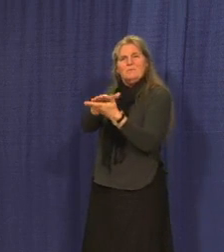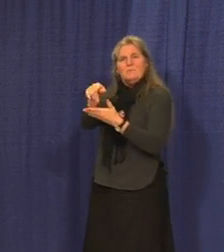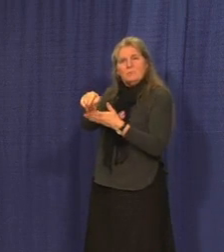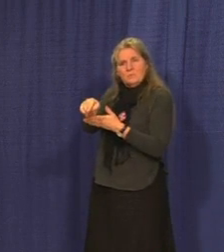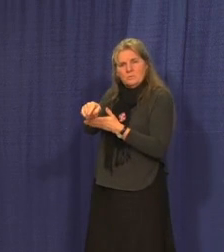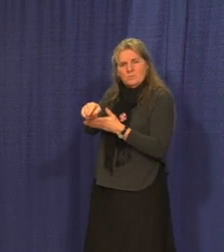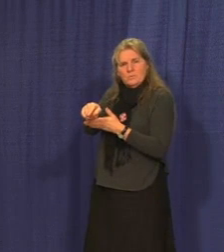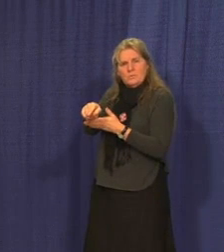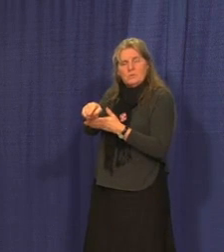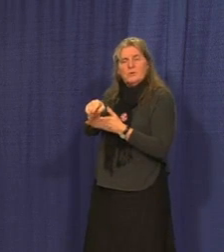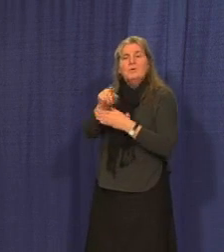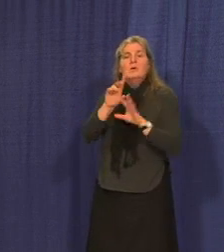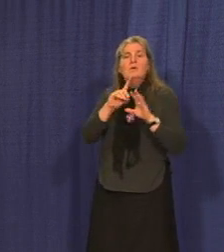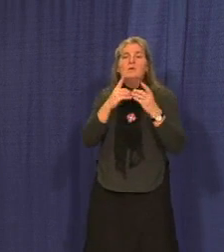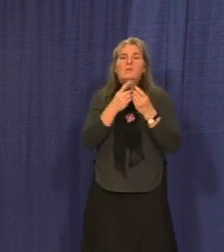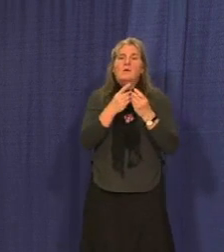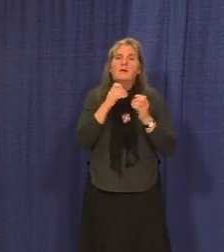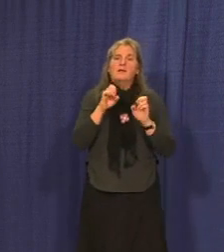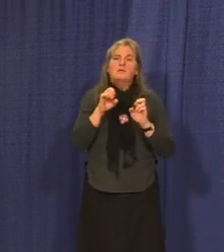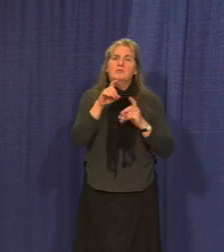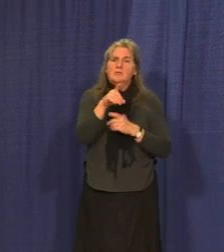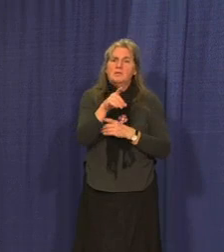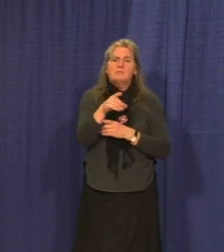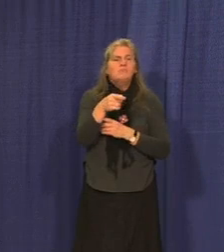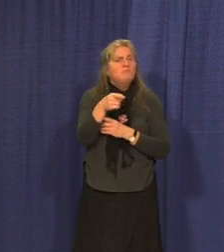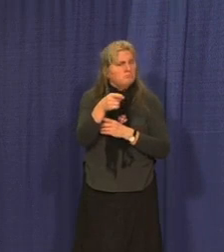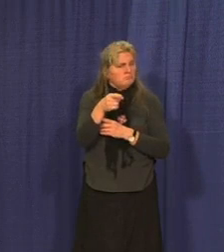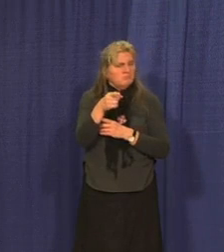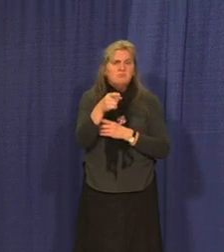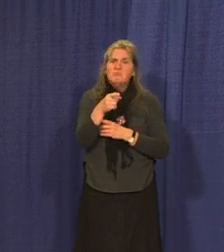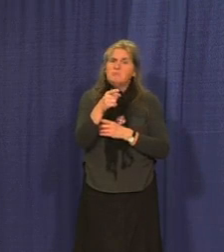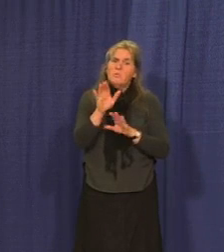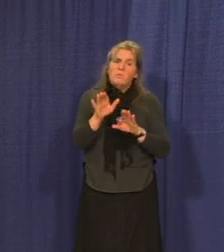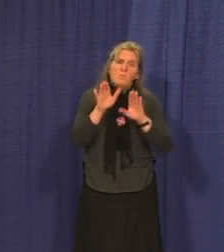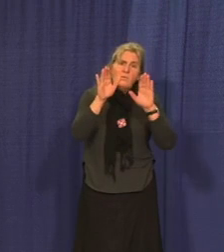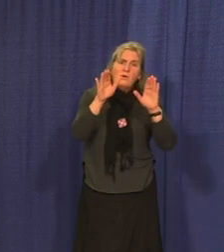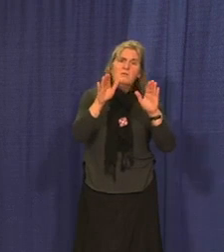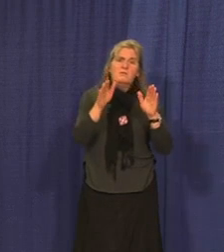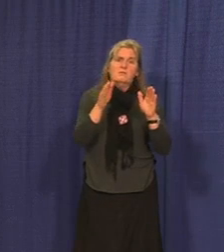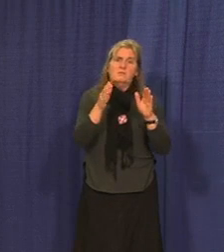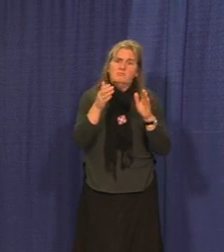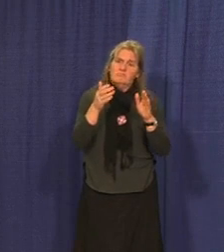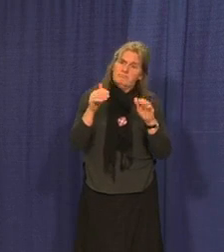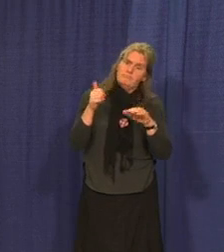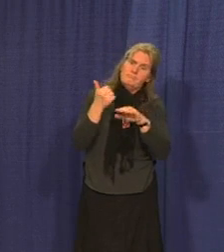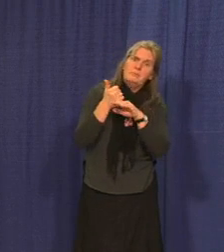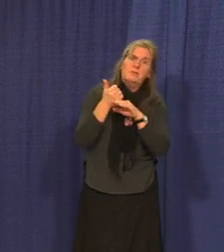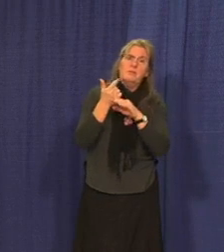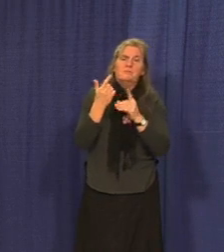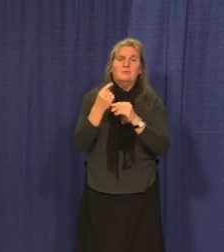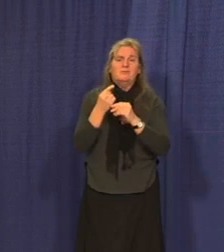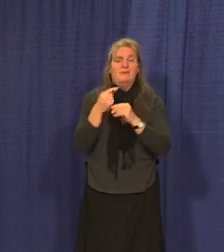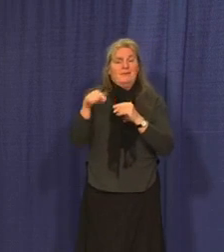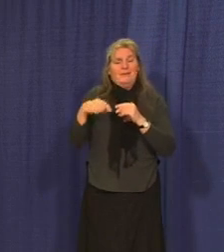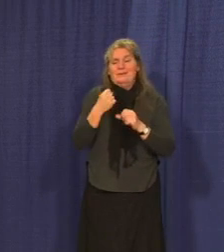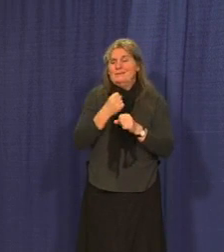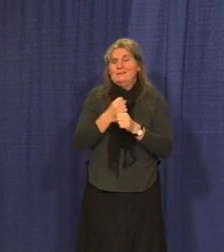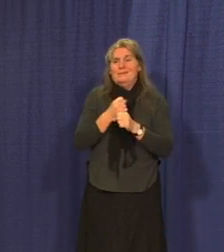situation. I believe the department is doing a fantastic job in this pursuit.